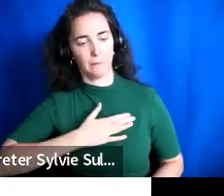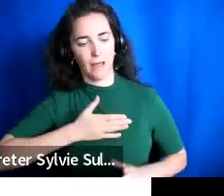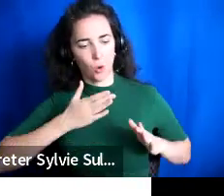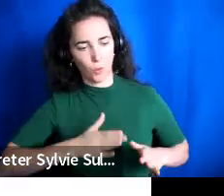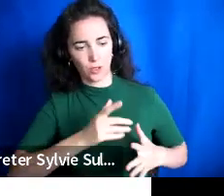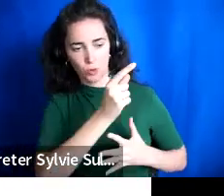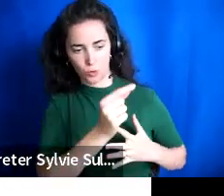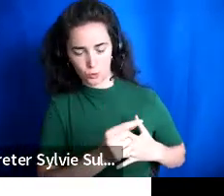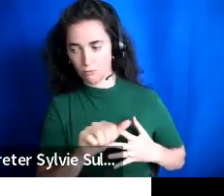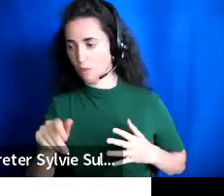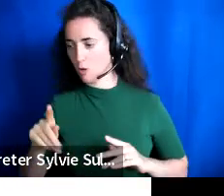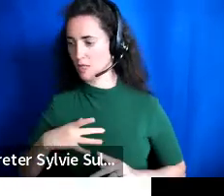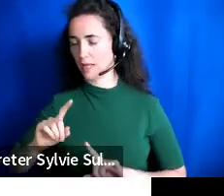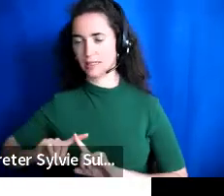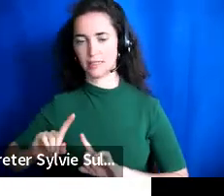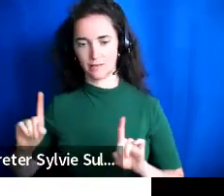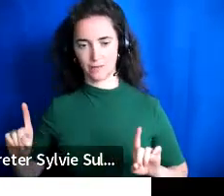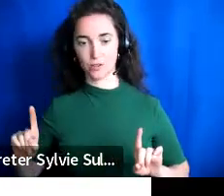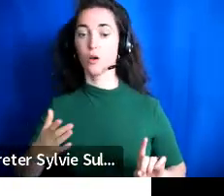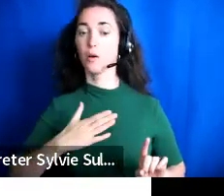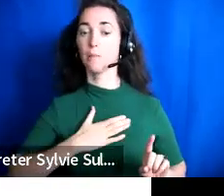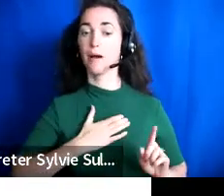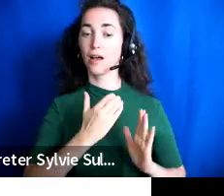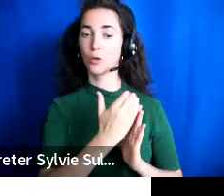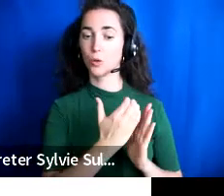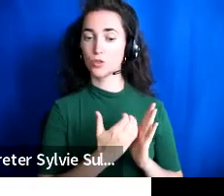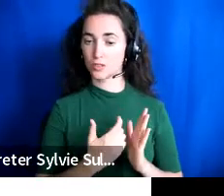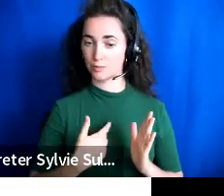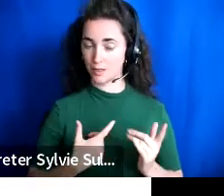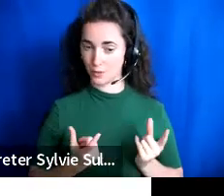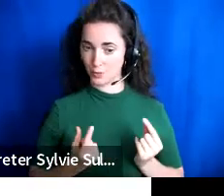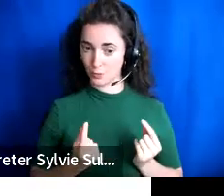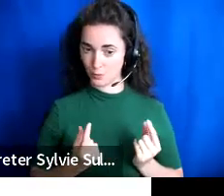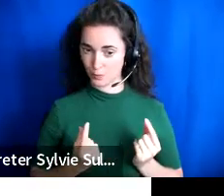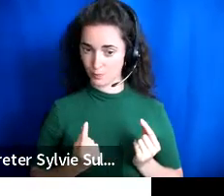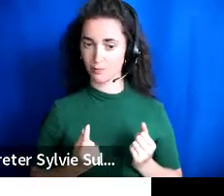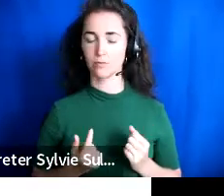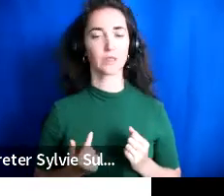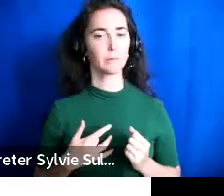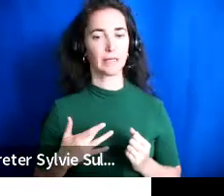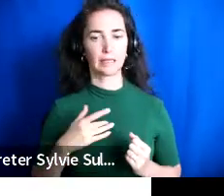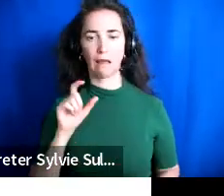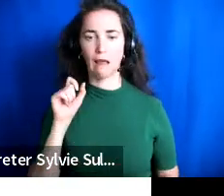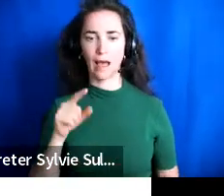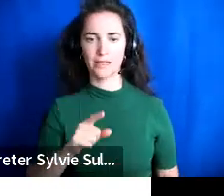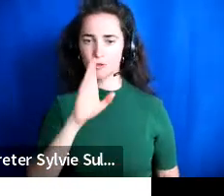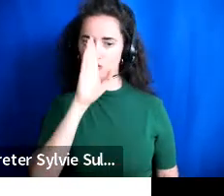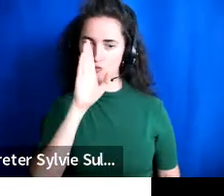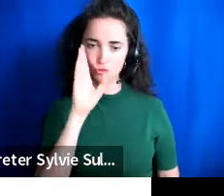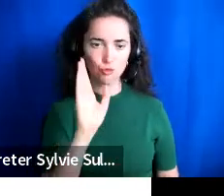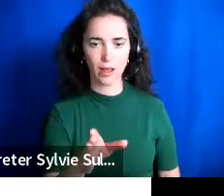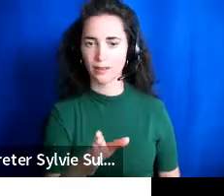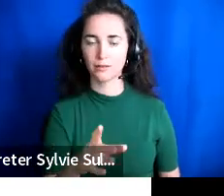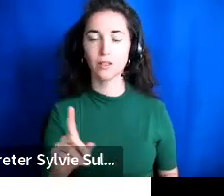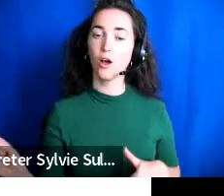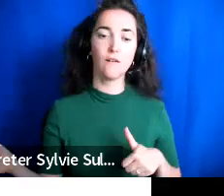So what I in my courses is that I ask a very straightforward question, made a very first state orientation.